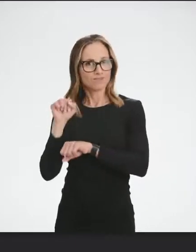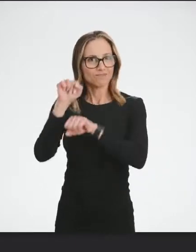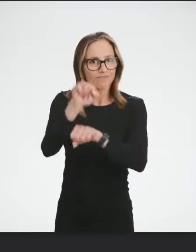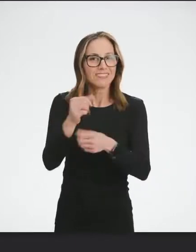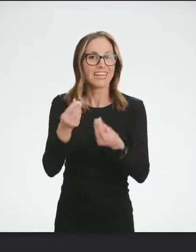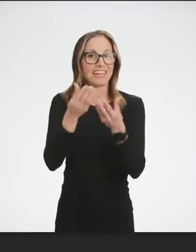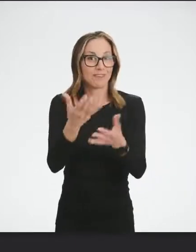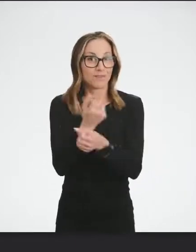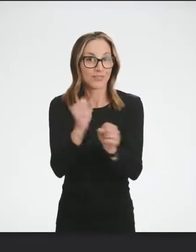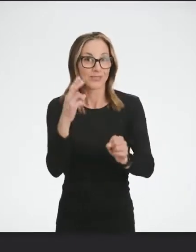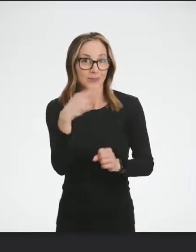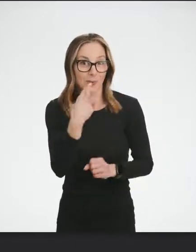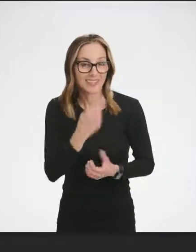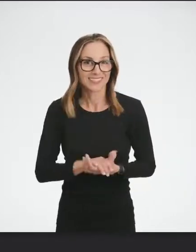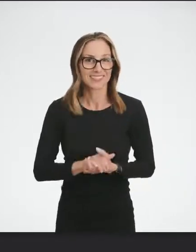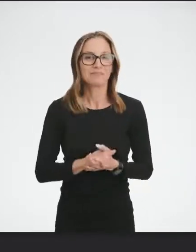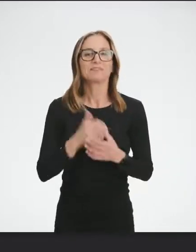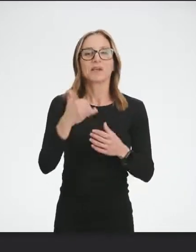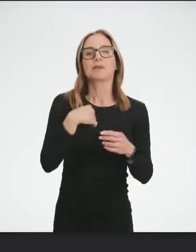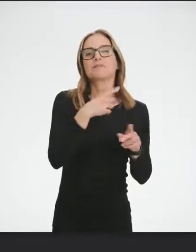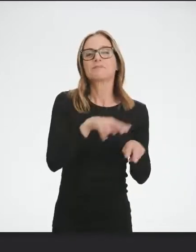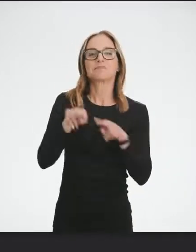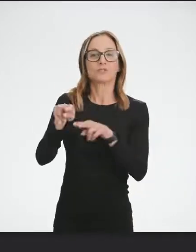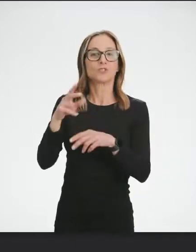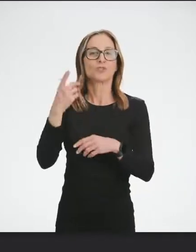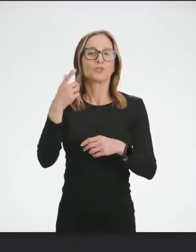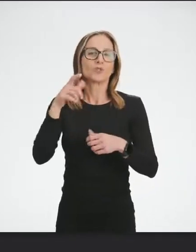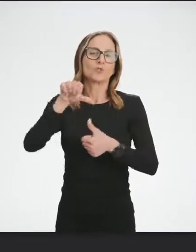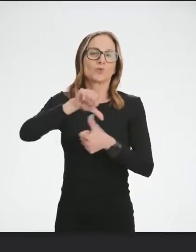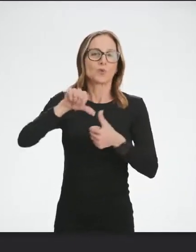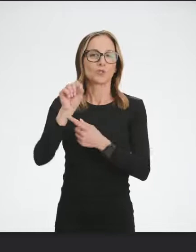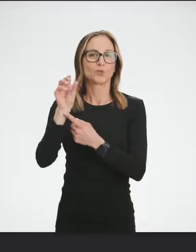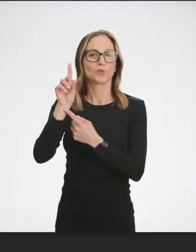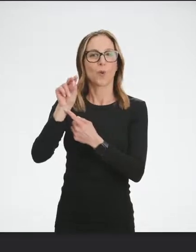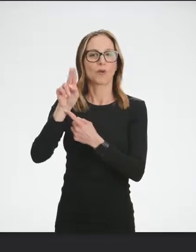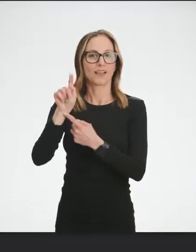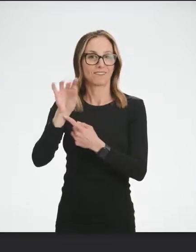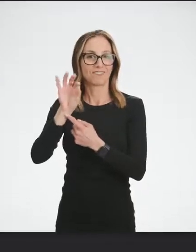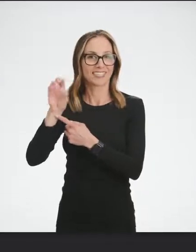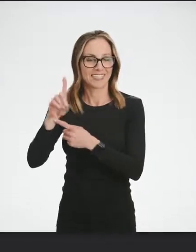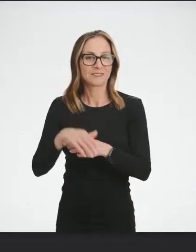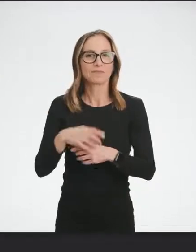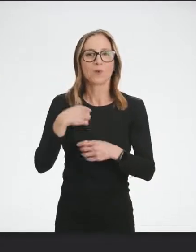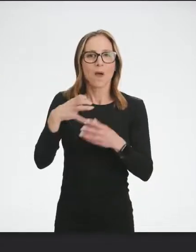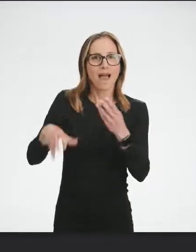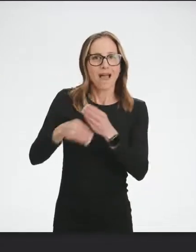We'll head to our social donut feed. We want to add Live Text to the images so that drivers can extract the text to get the